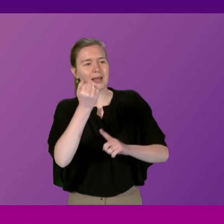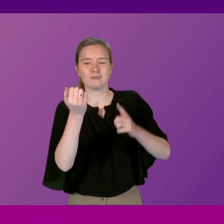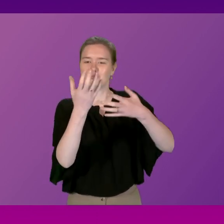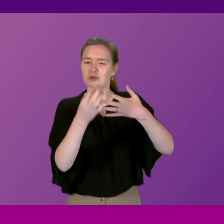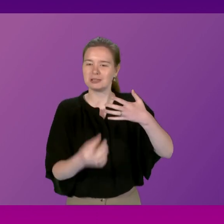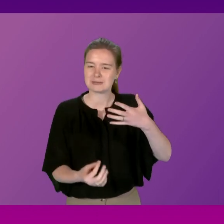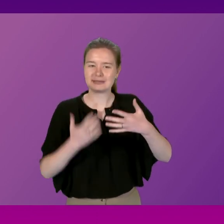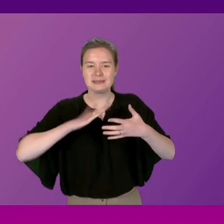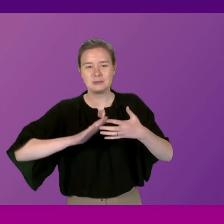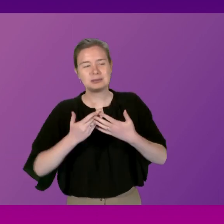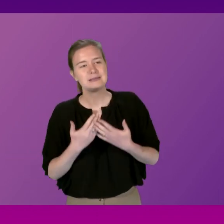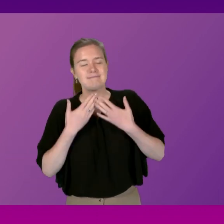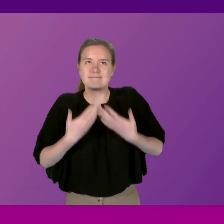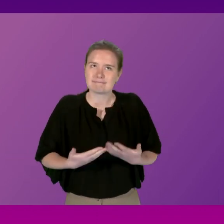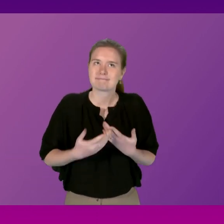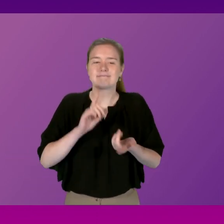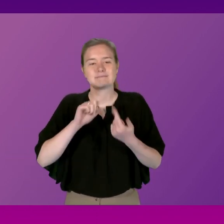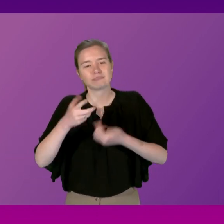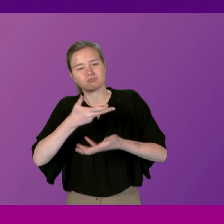than sentiment and rhetoric once a year.